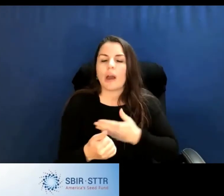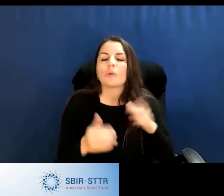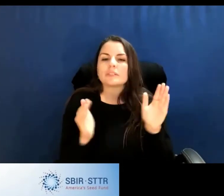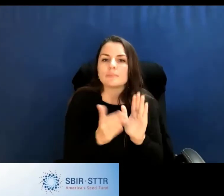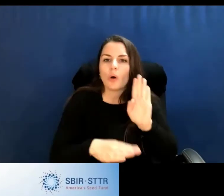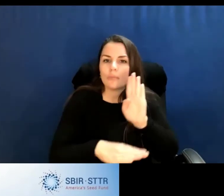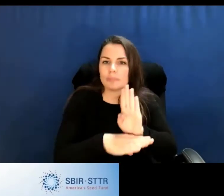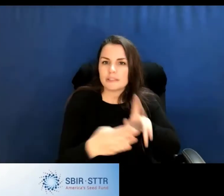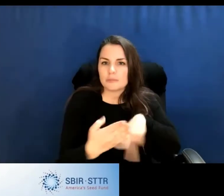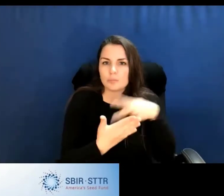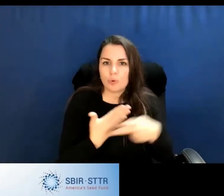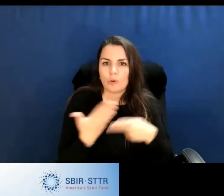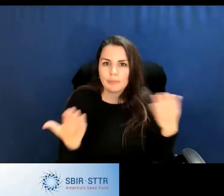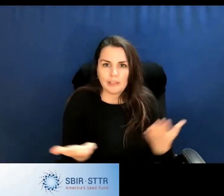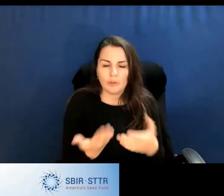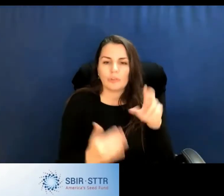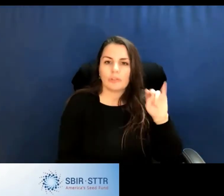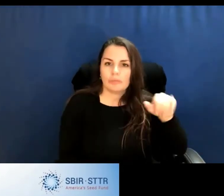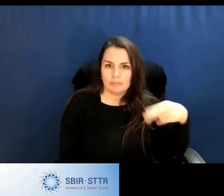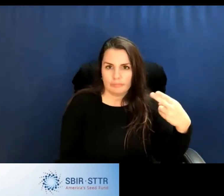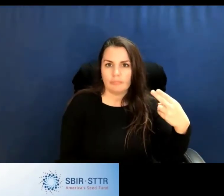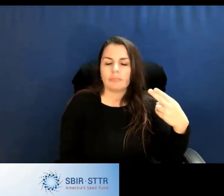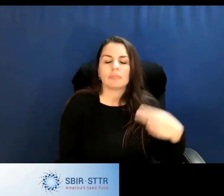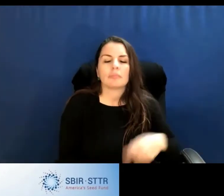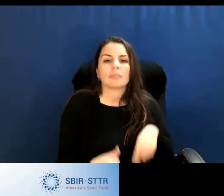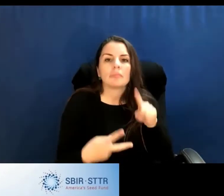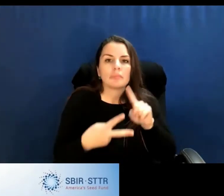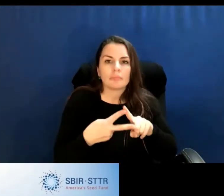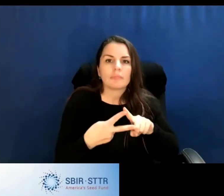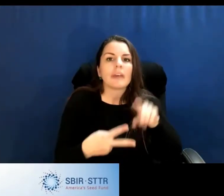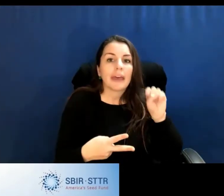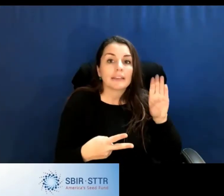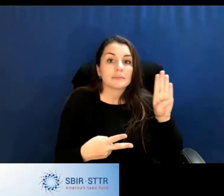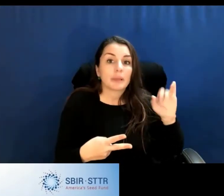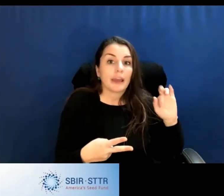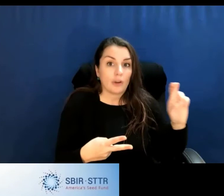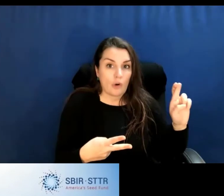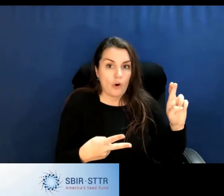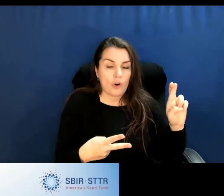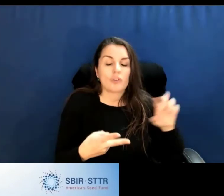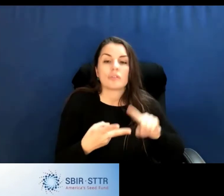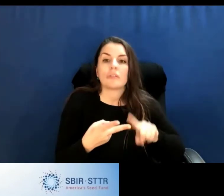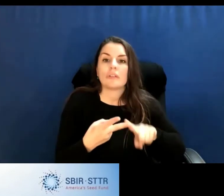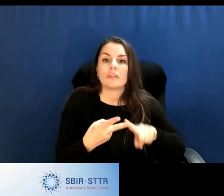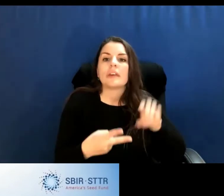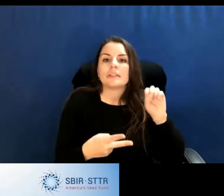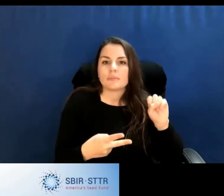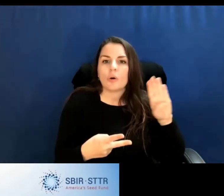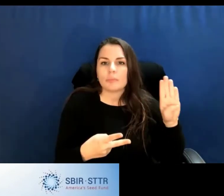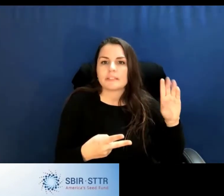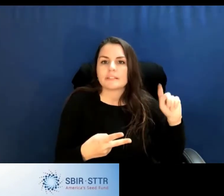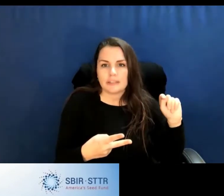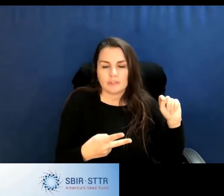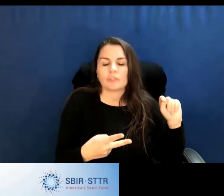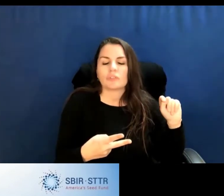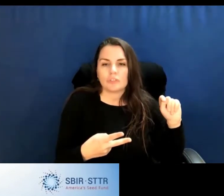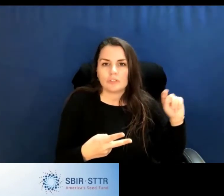so that's the Small Business Innovation Research, or SBIR, and Small Business Technology Transfer, or STTR.